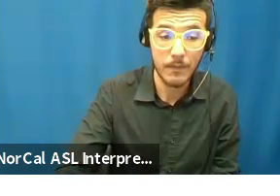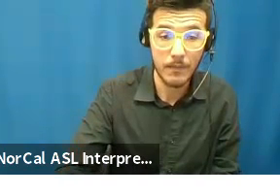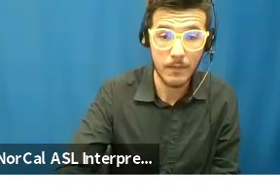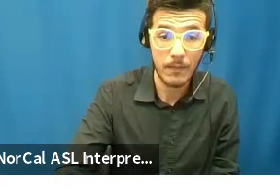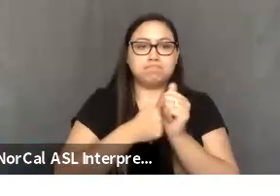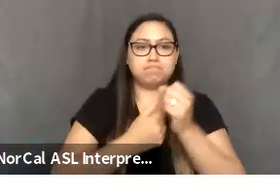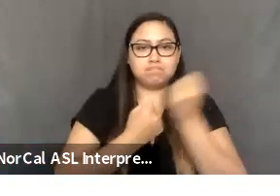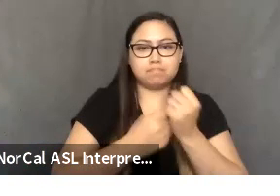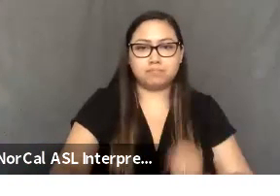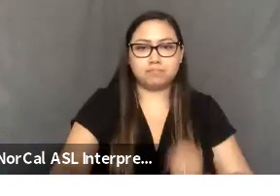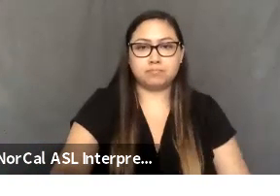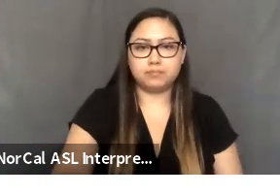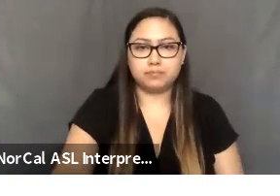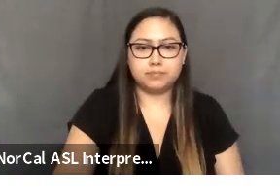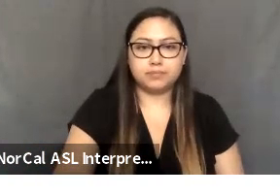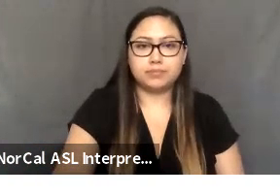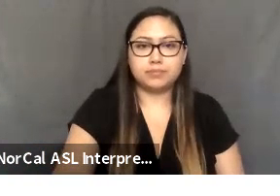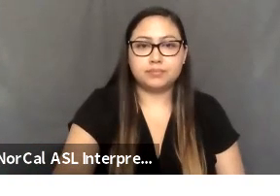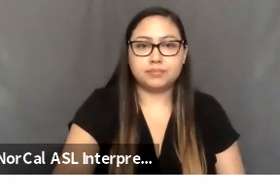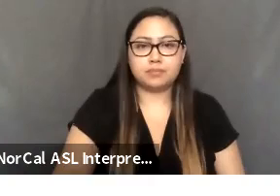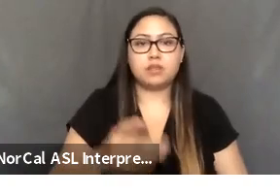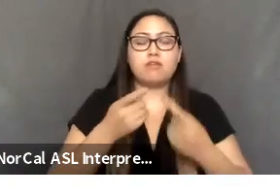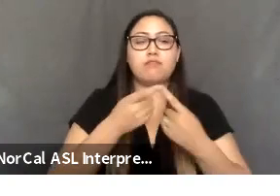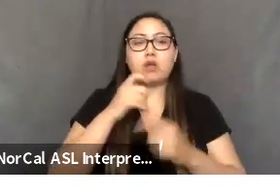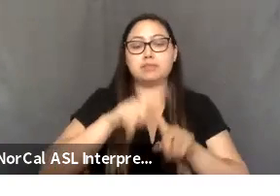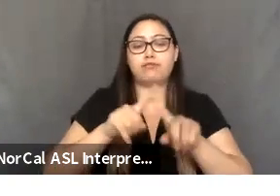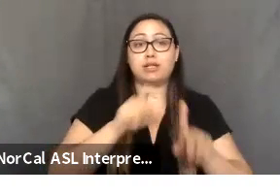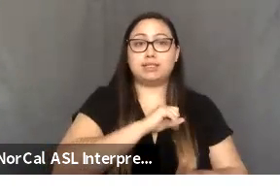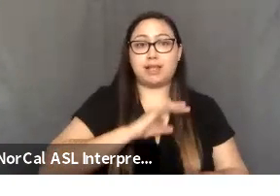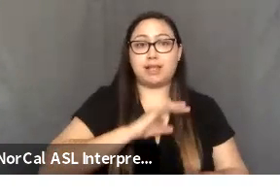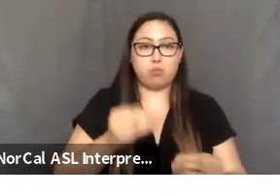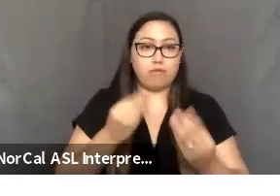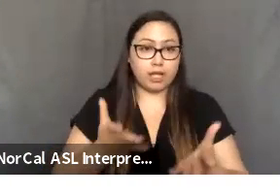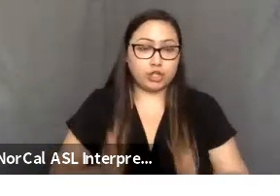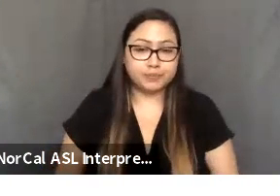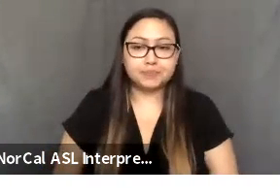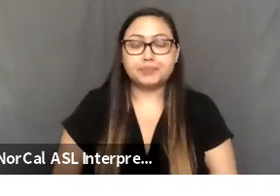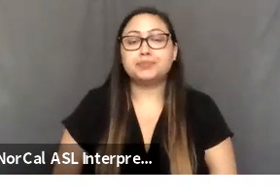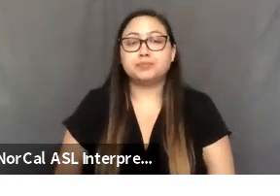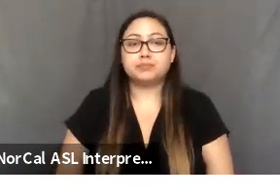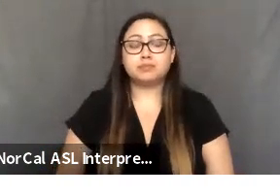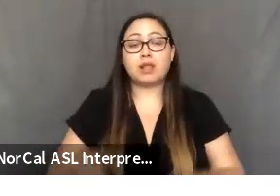coordinators received pushback from different staffing providers. As a participant reported,